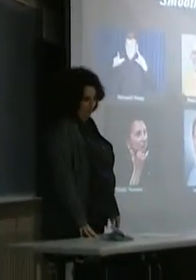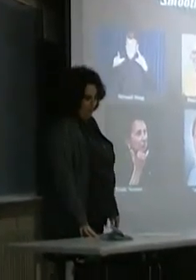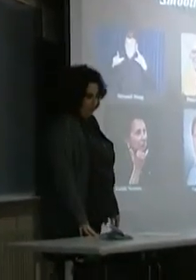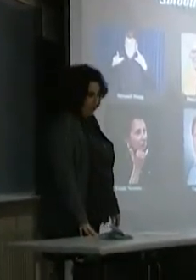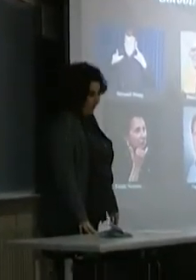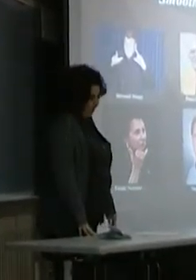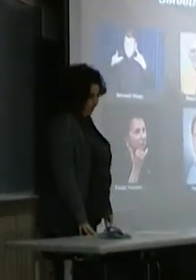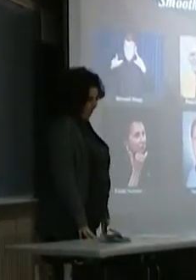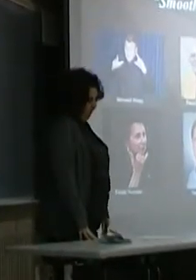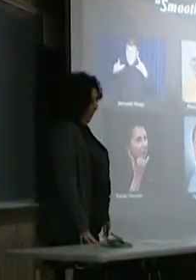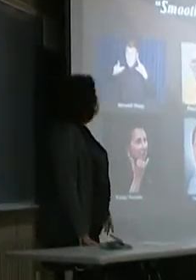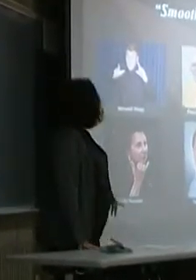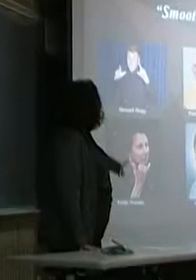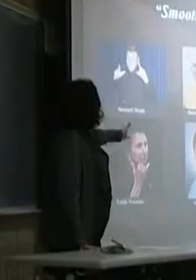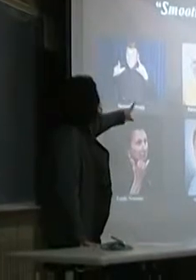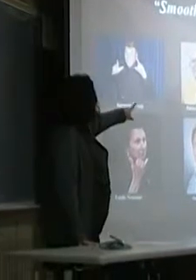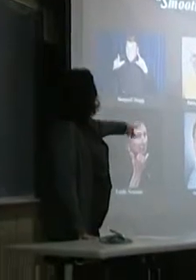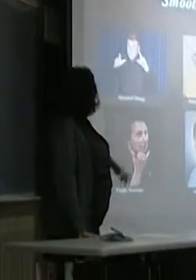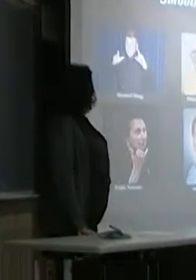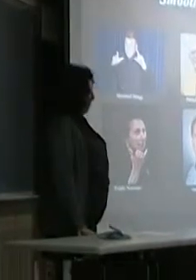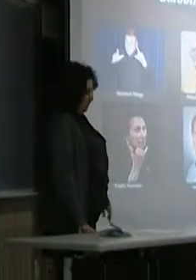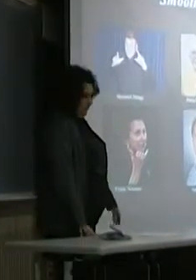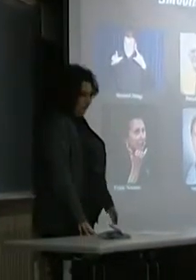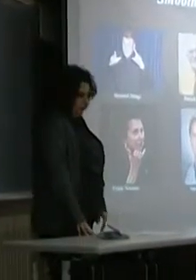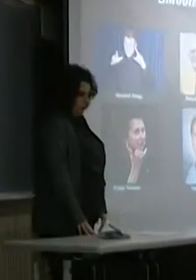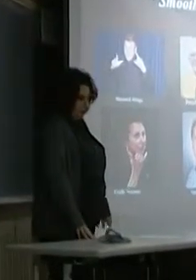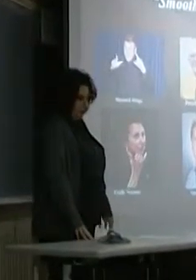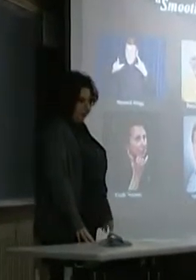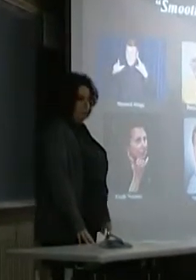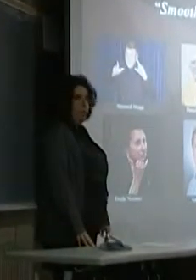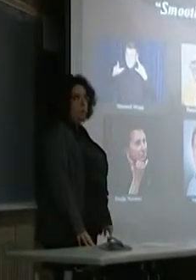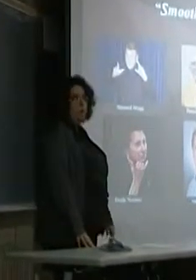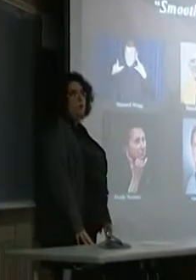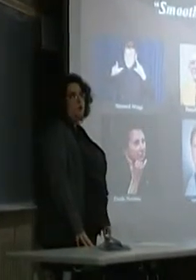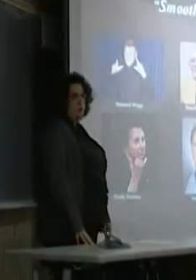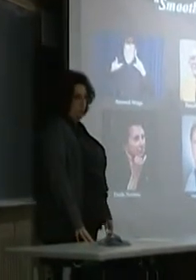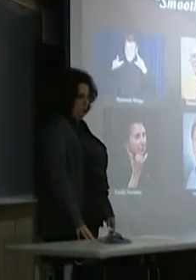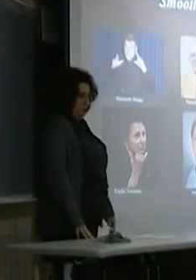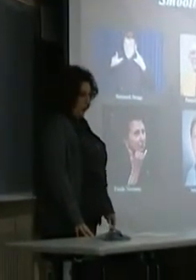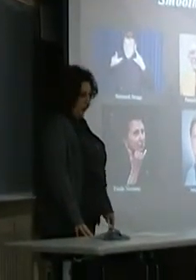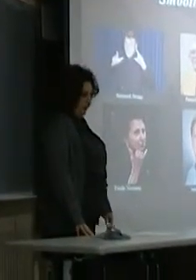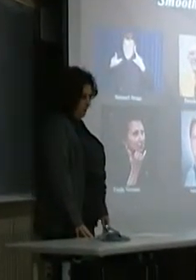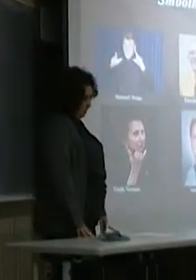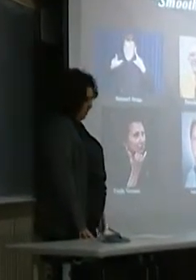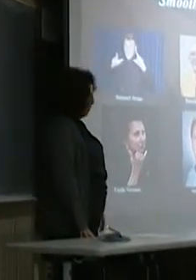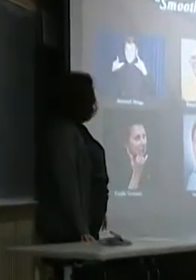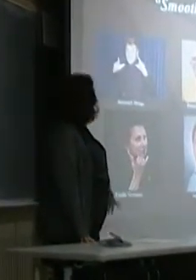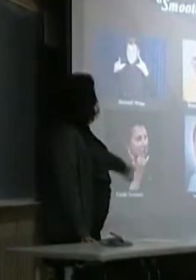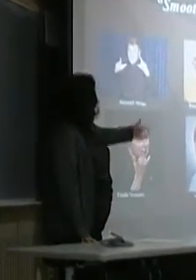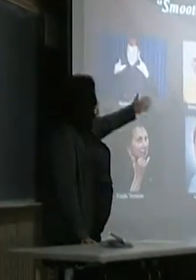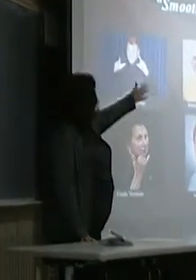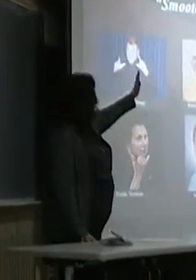So he was very good. Patrick Graybill he's a performer, a director, and a teacher.